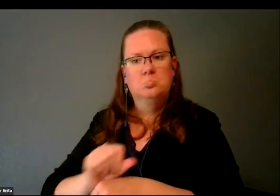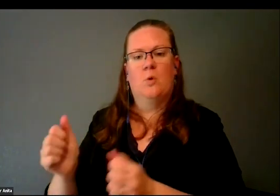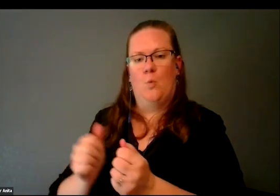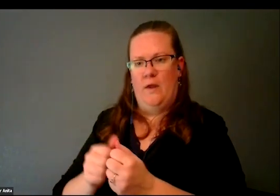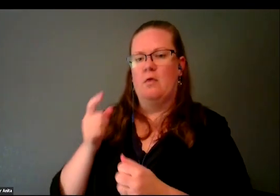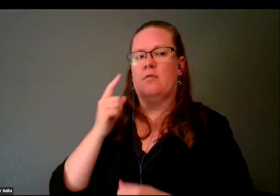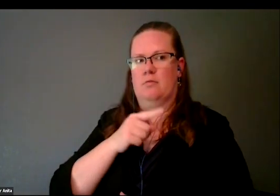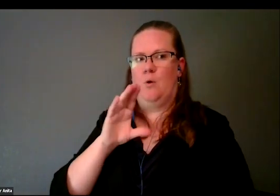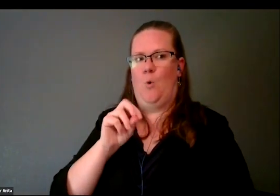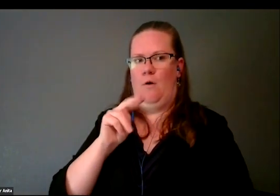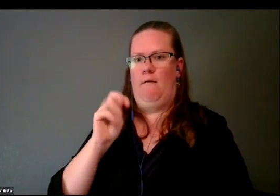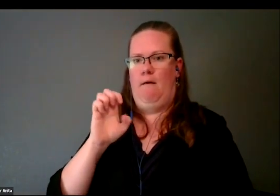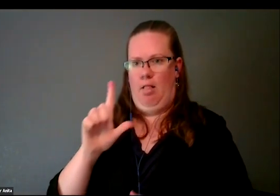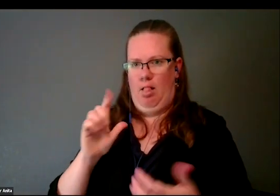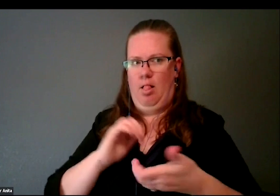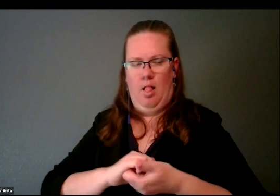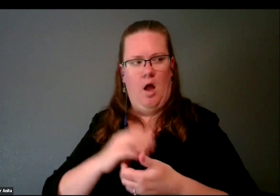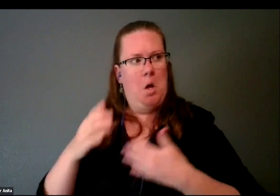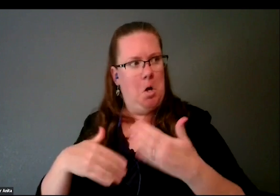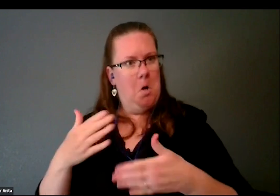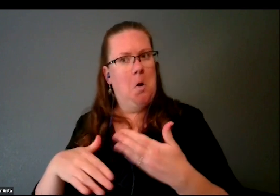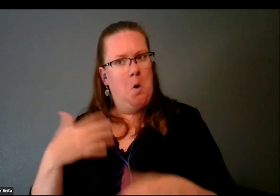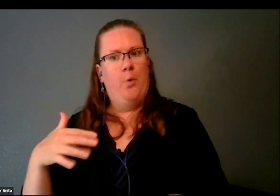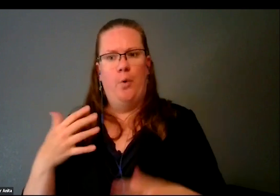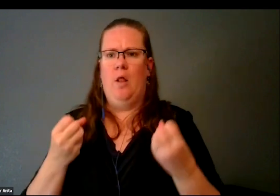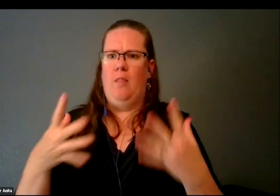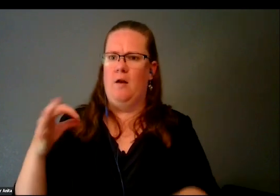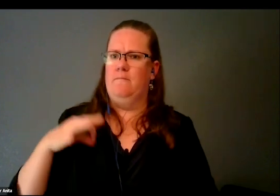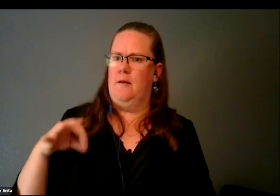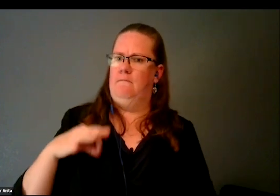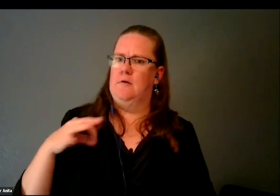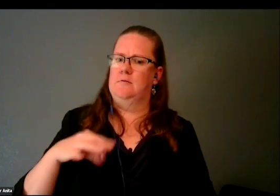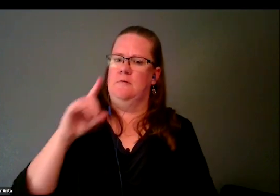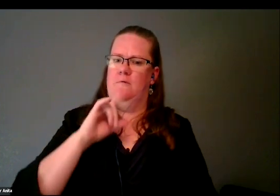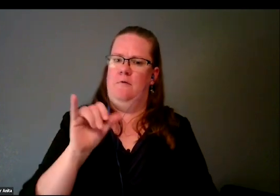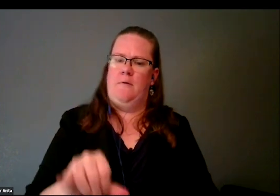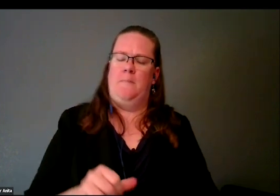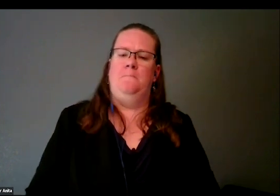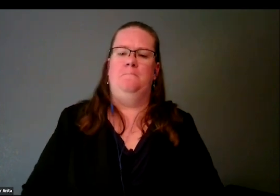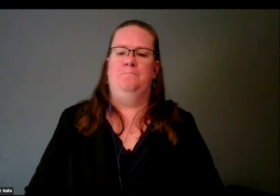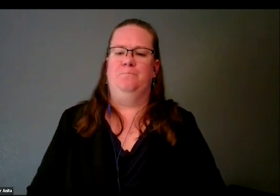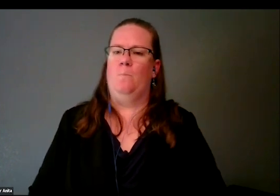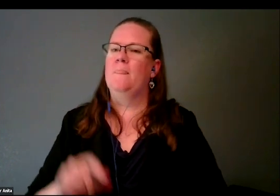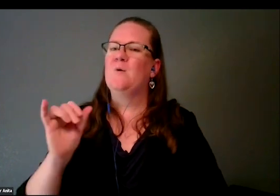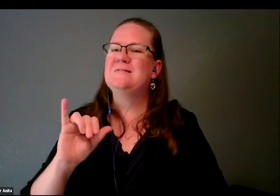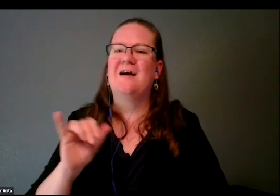it seemed like there are actually a lot of benefits to this and it was a low barrier for entry.